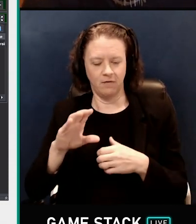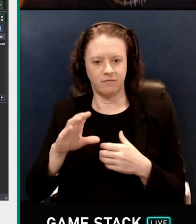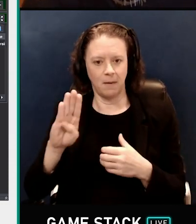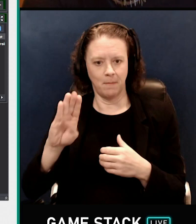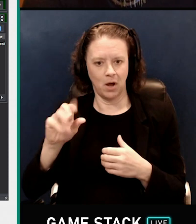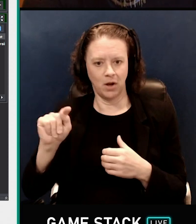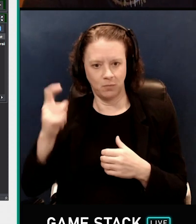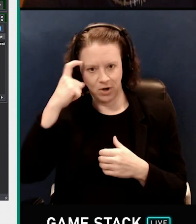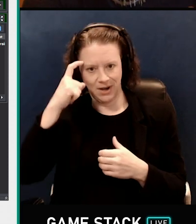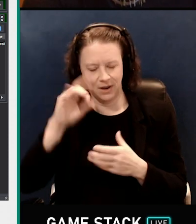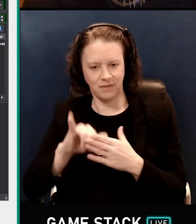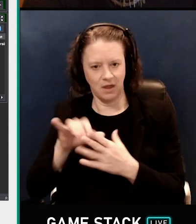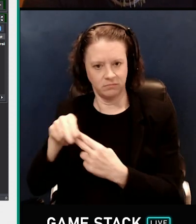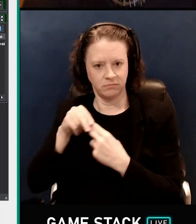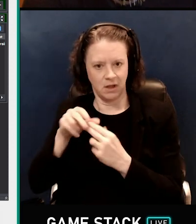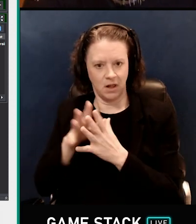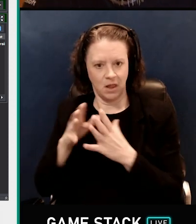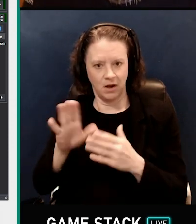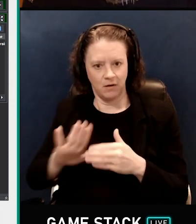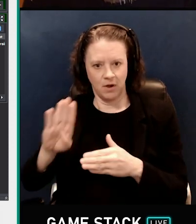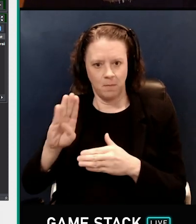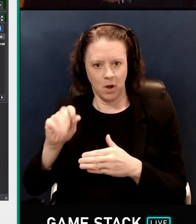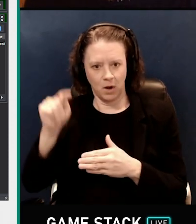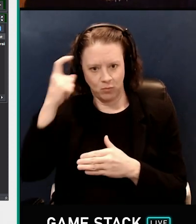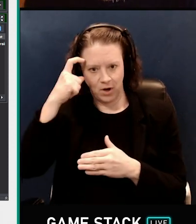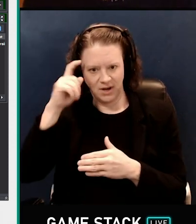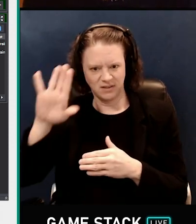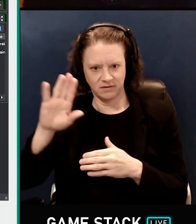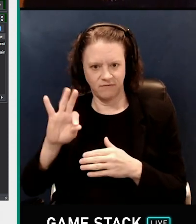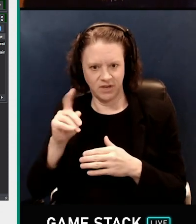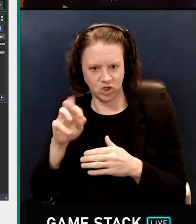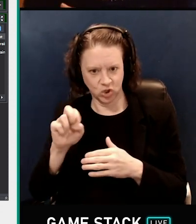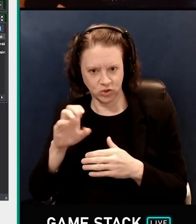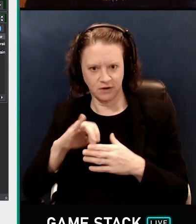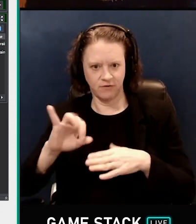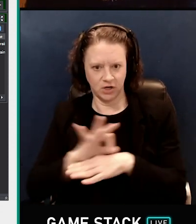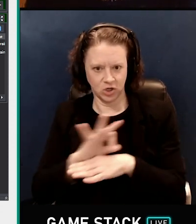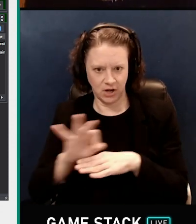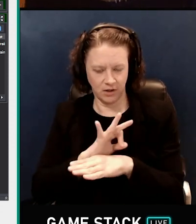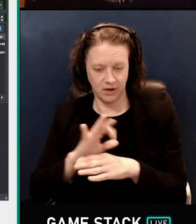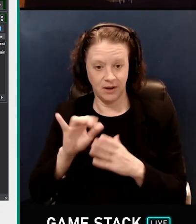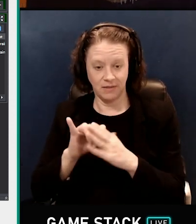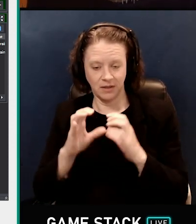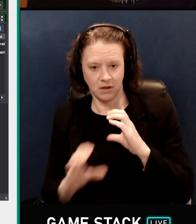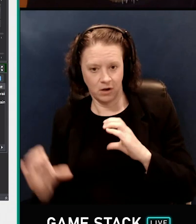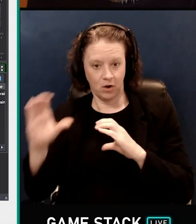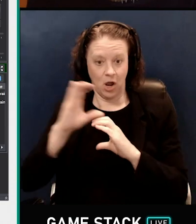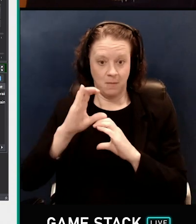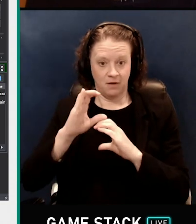features and functionality, and it's built on top of the brain urges.